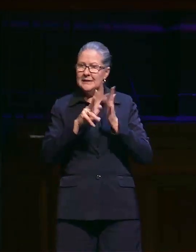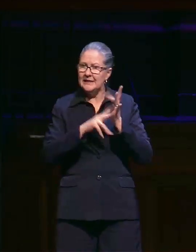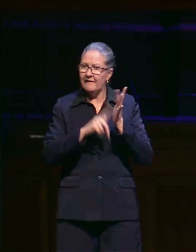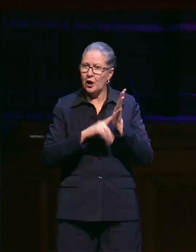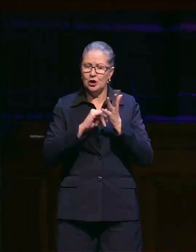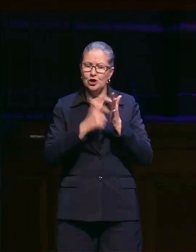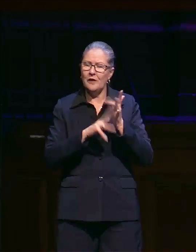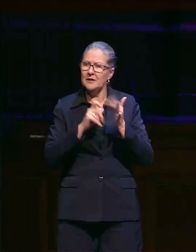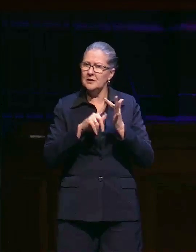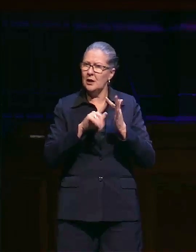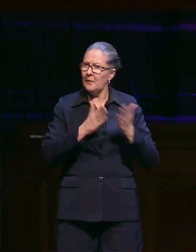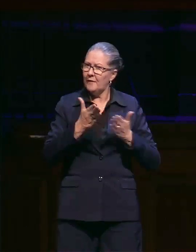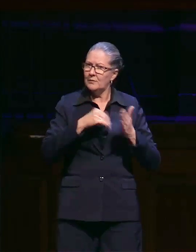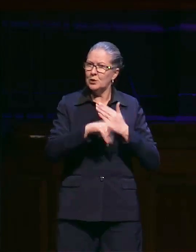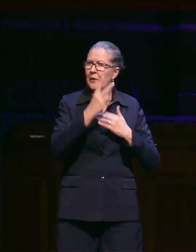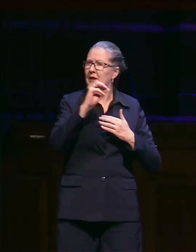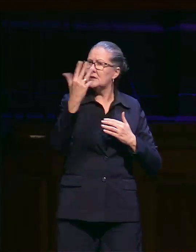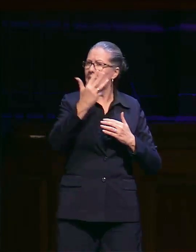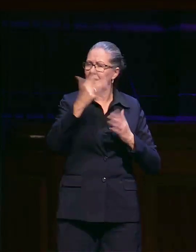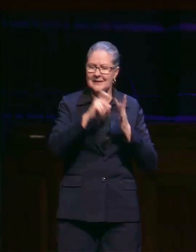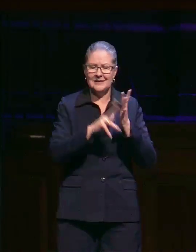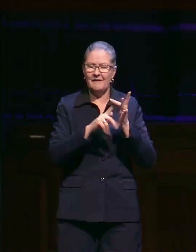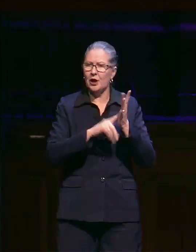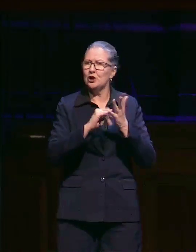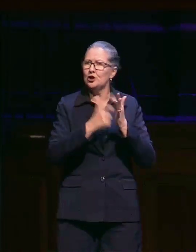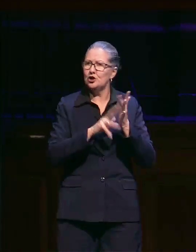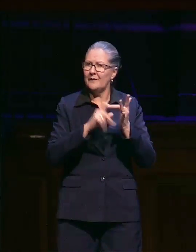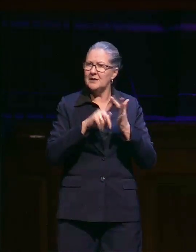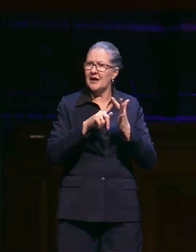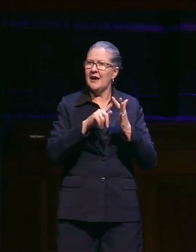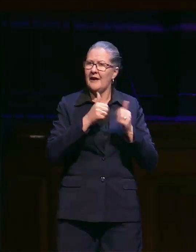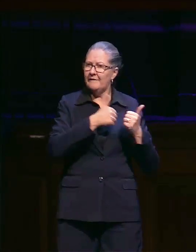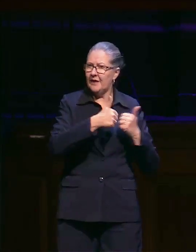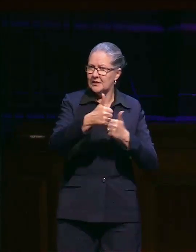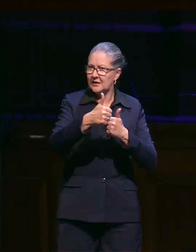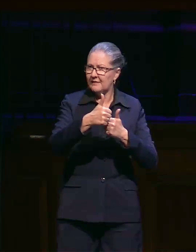the 2019 international civil service effectiveness index not nearly as widely